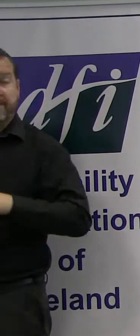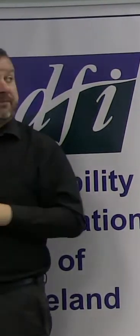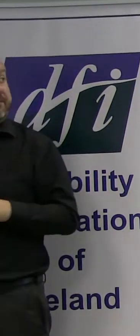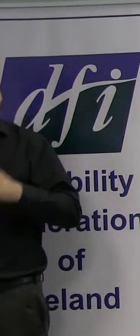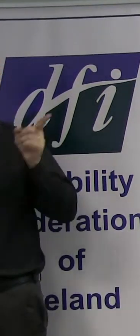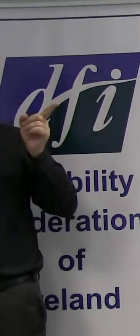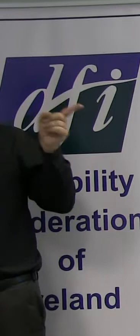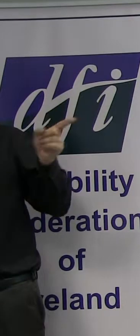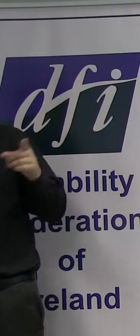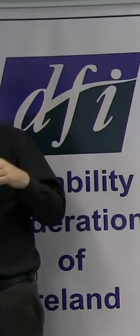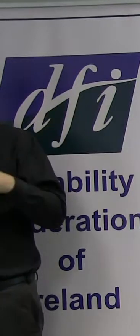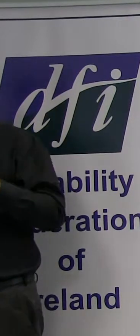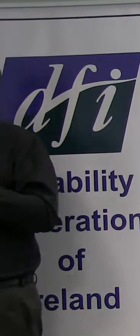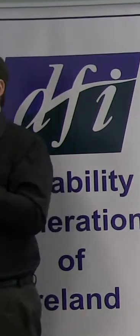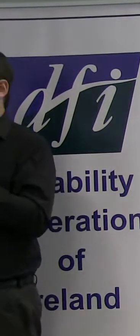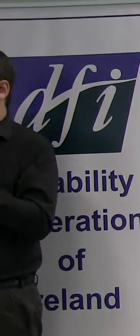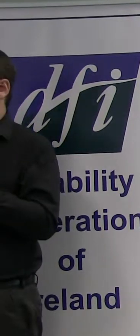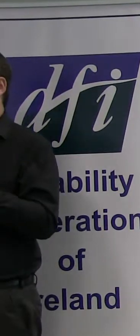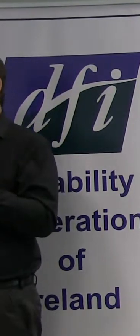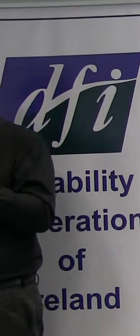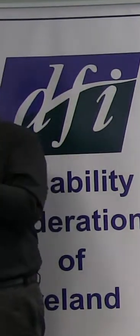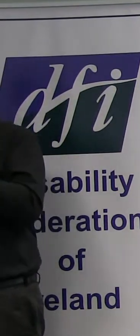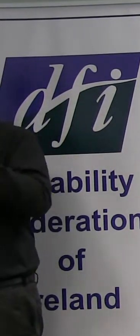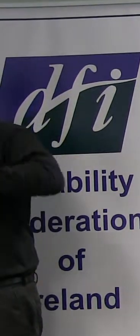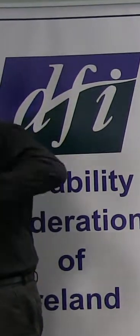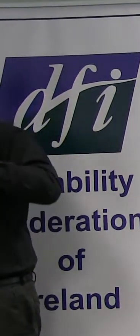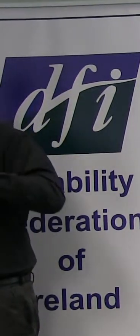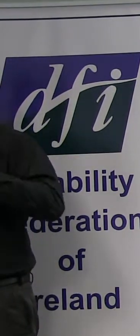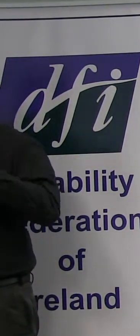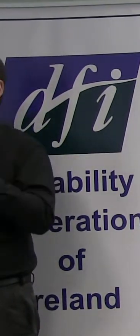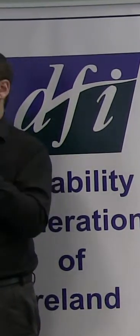charities, so we are going to be issuing our first guidelines particularly this week and in